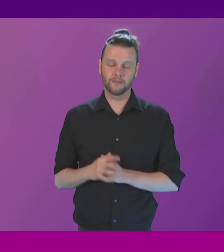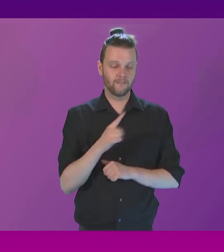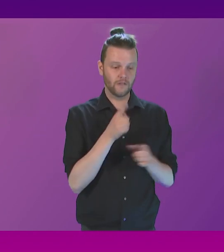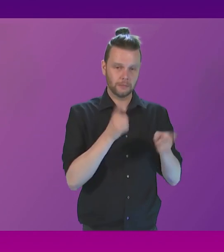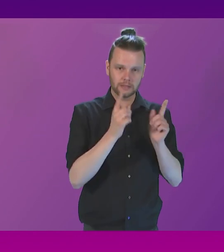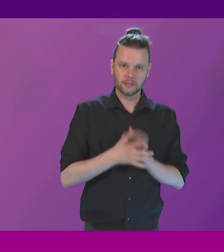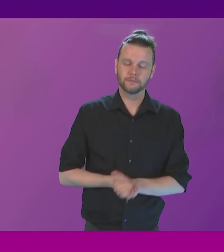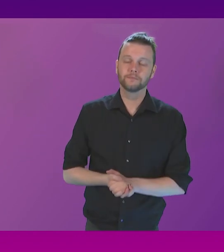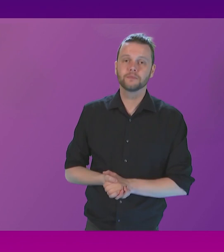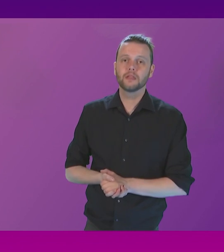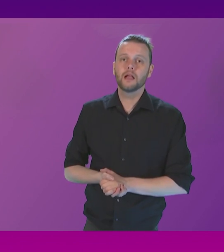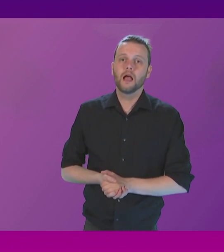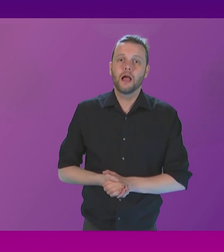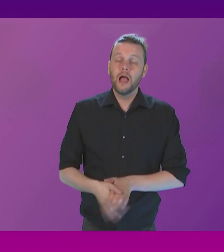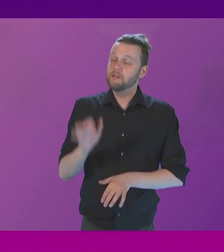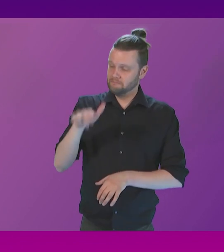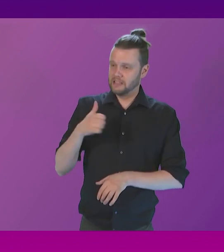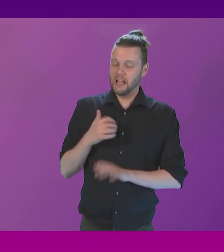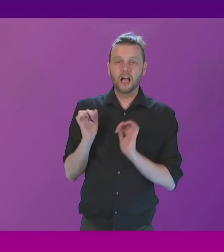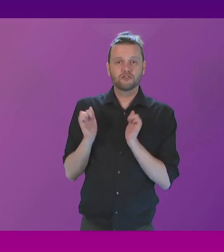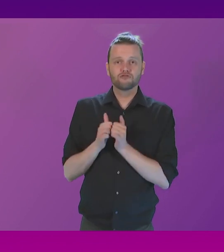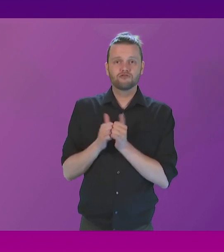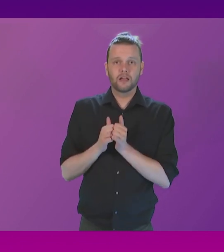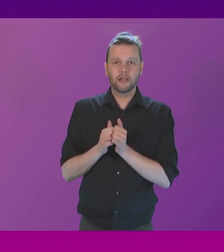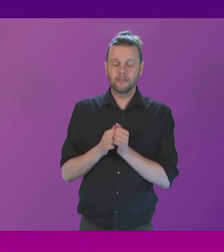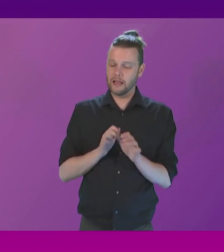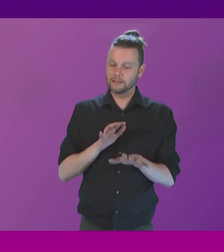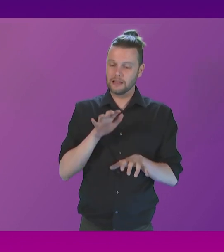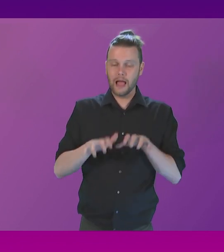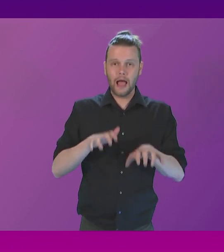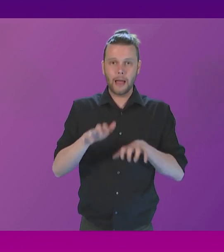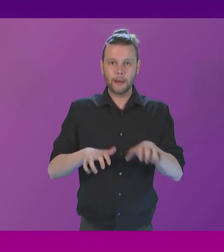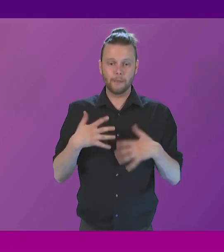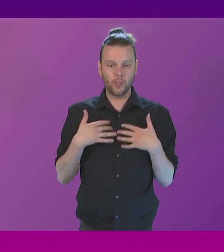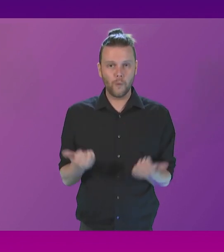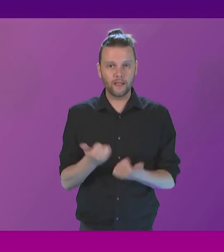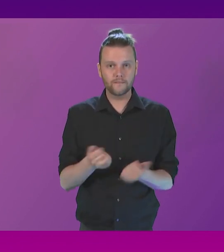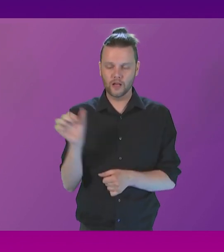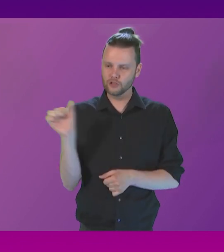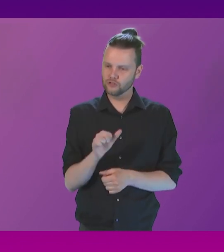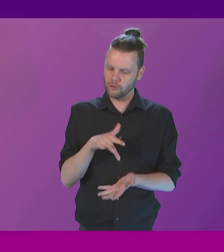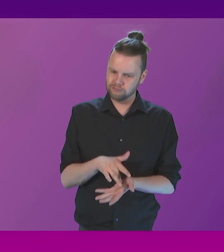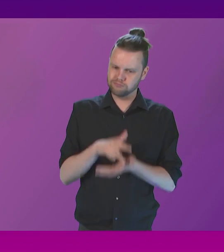Yes, I agree that animal welfare should be at the heart of the Government’s agenda. I have